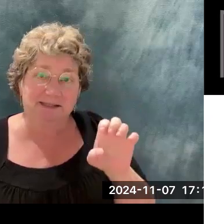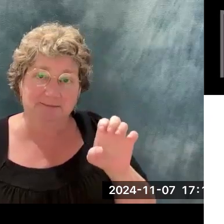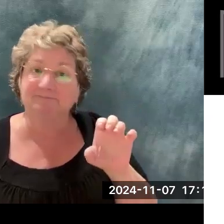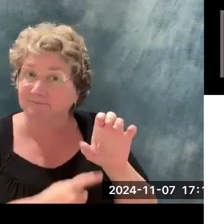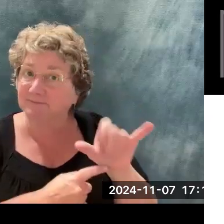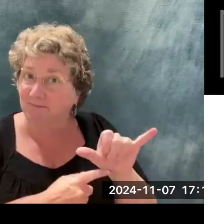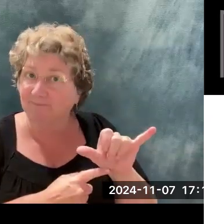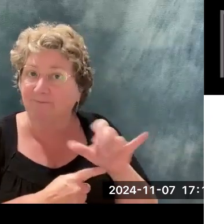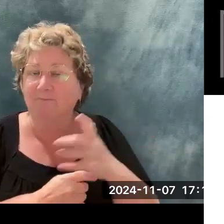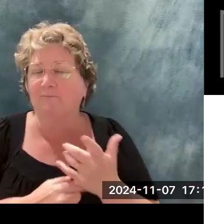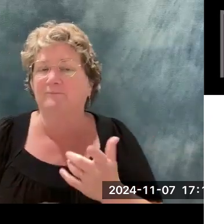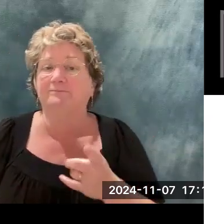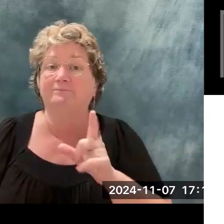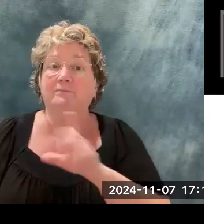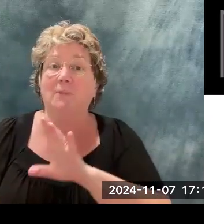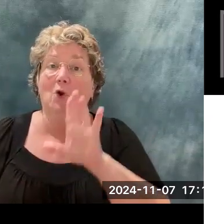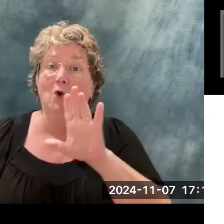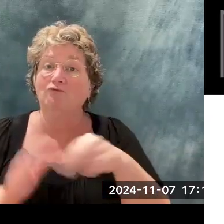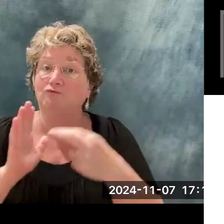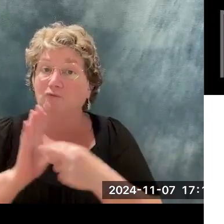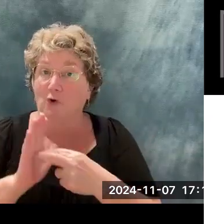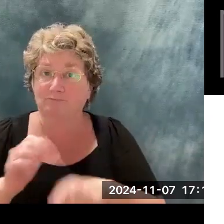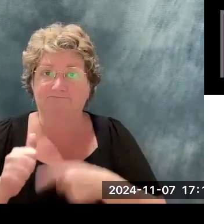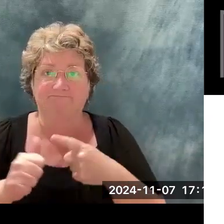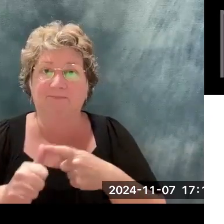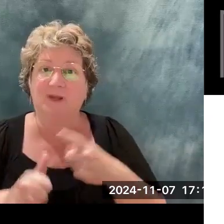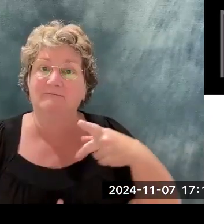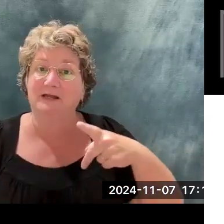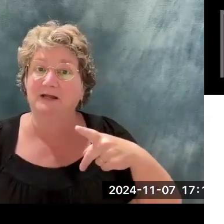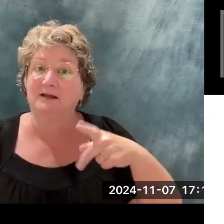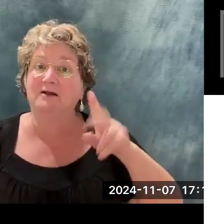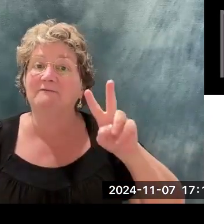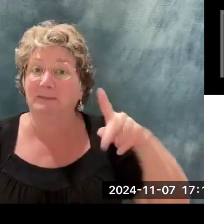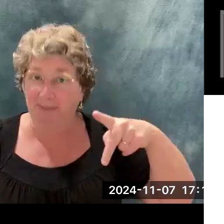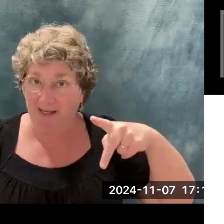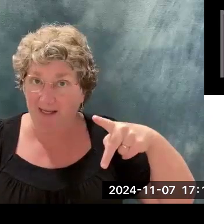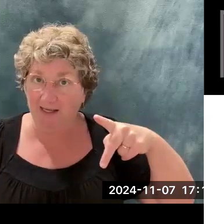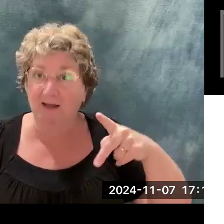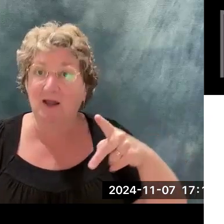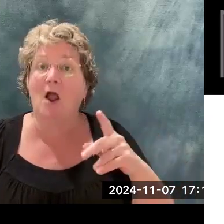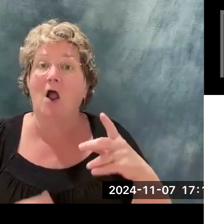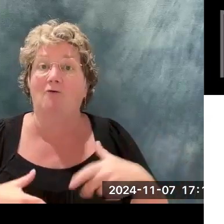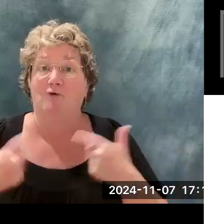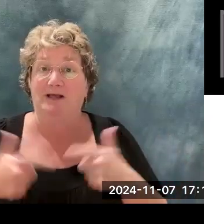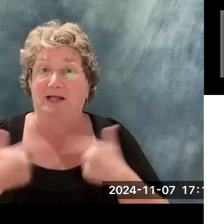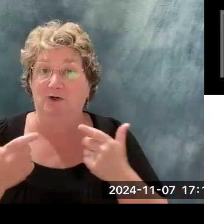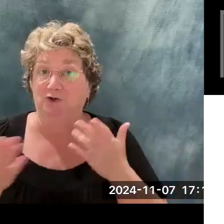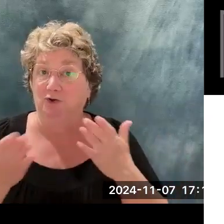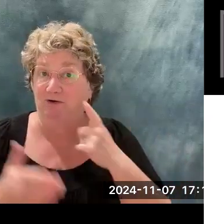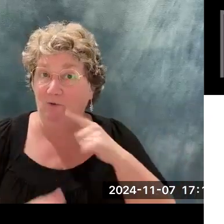vice president of residency services at Boys and Girls Village and psychologist at the Institute of Living.